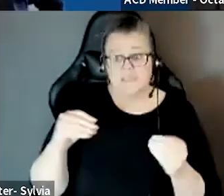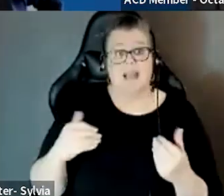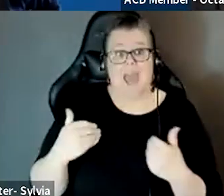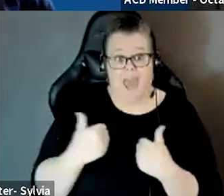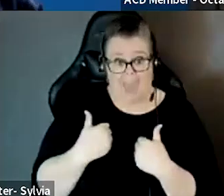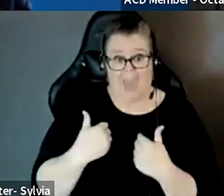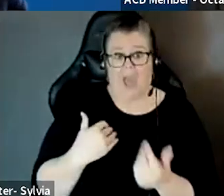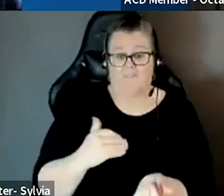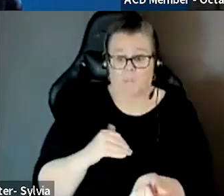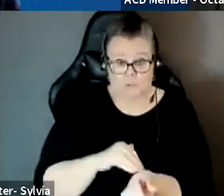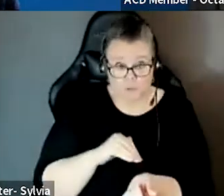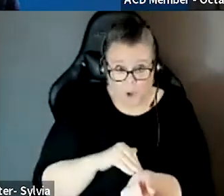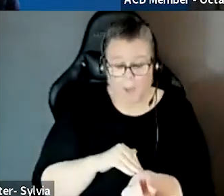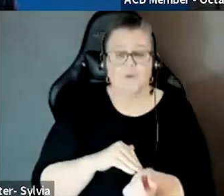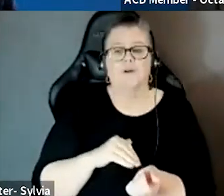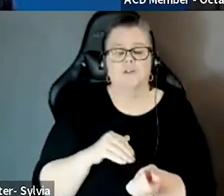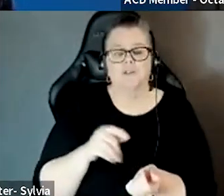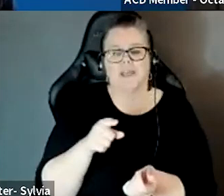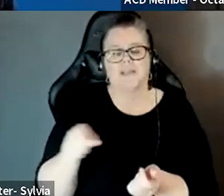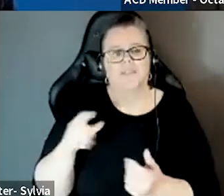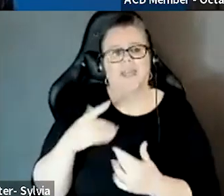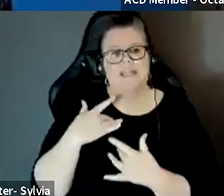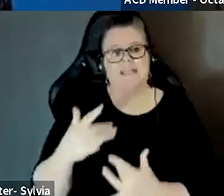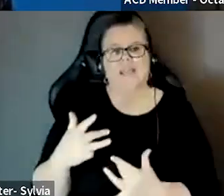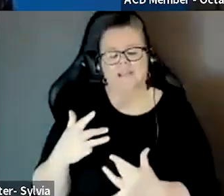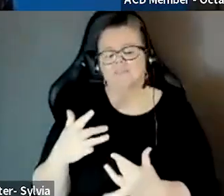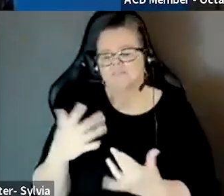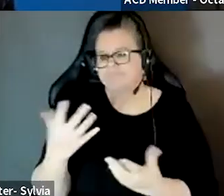that have prescribers tend to be in wealthier, you know,